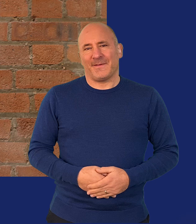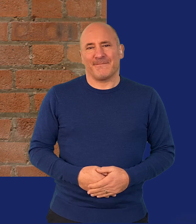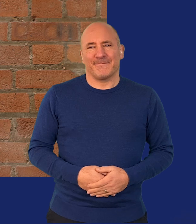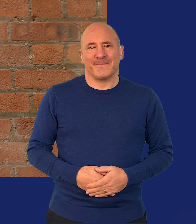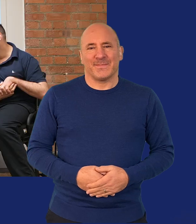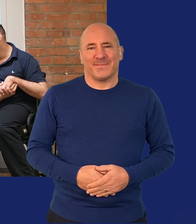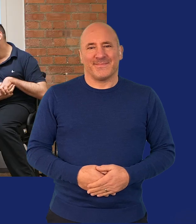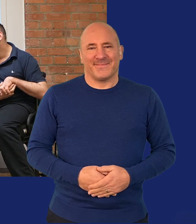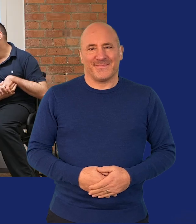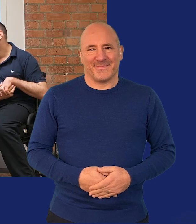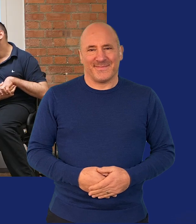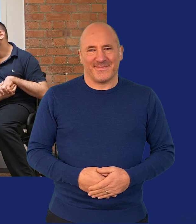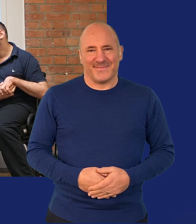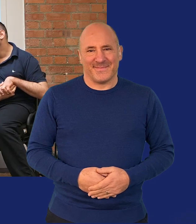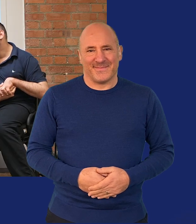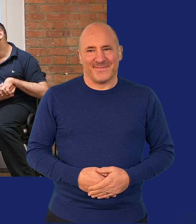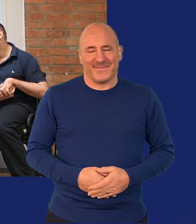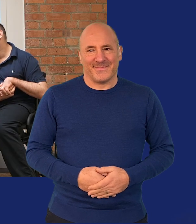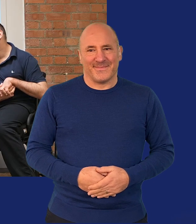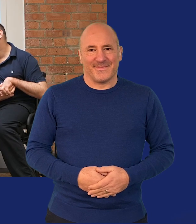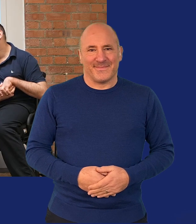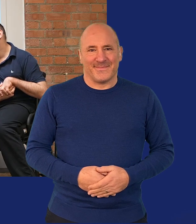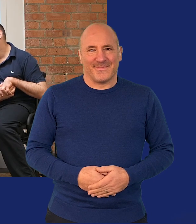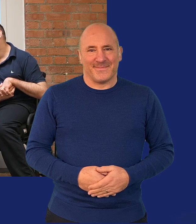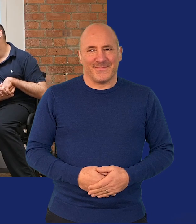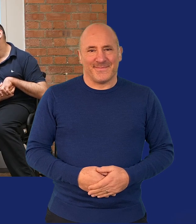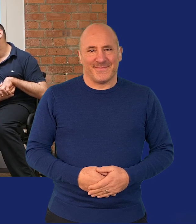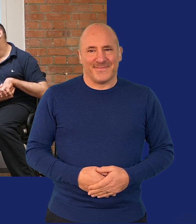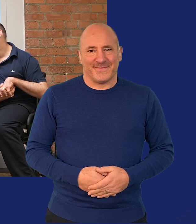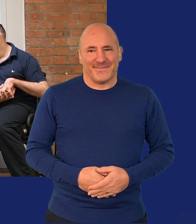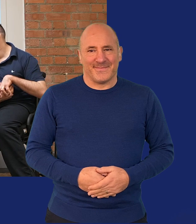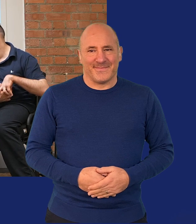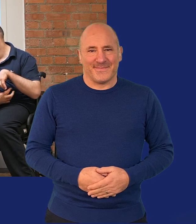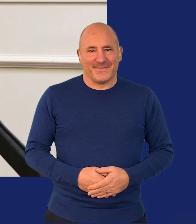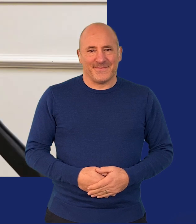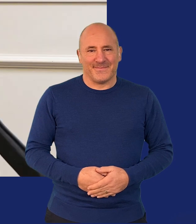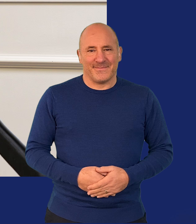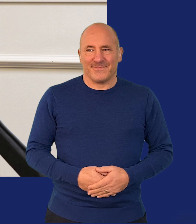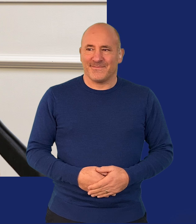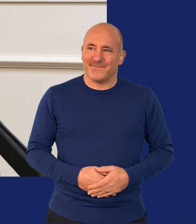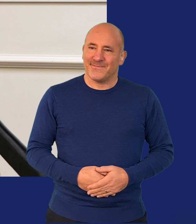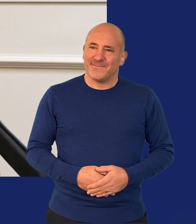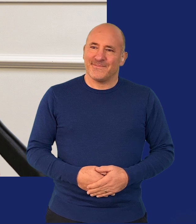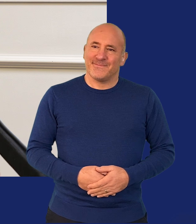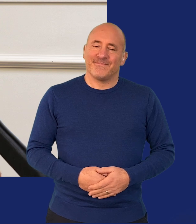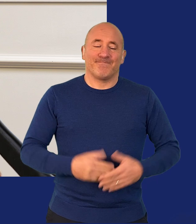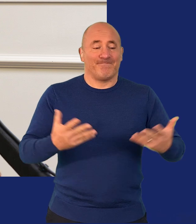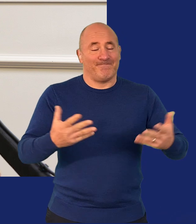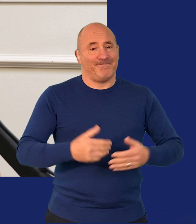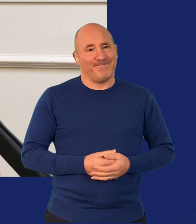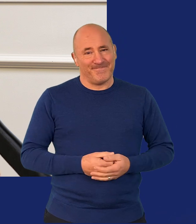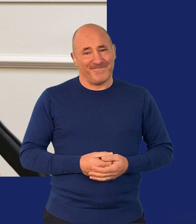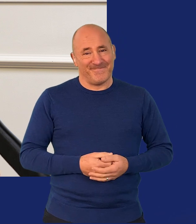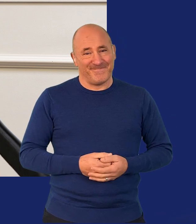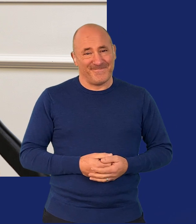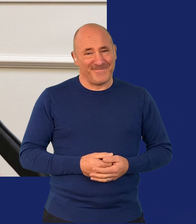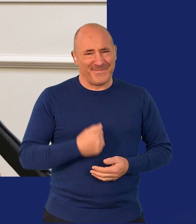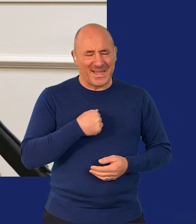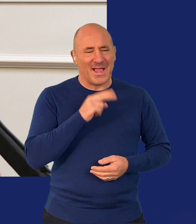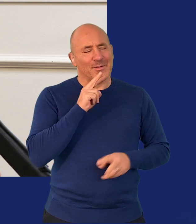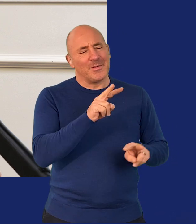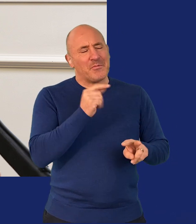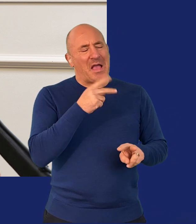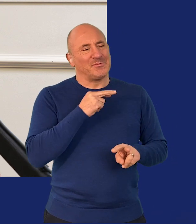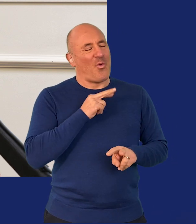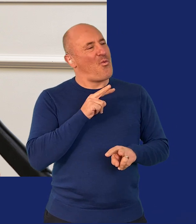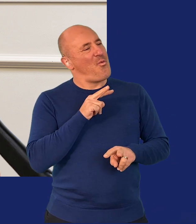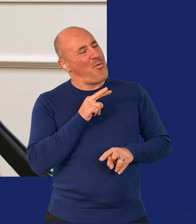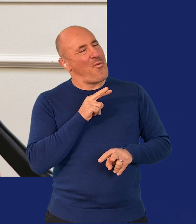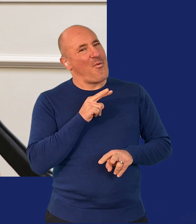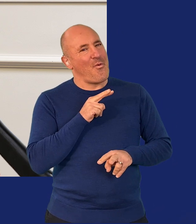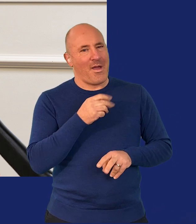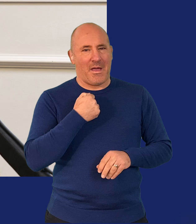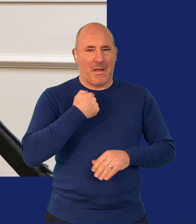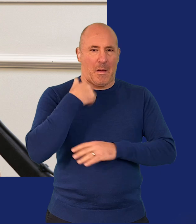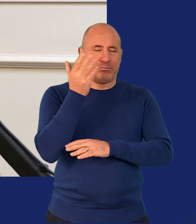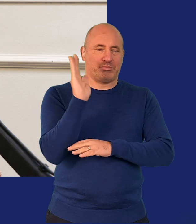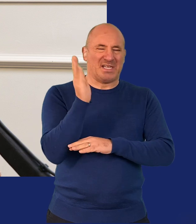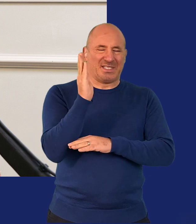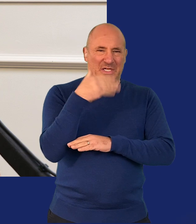joining me, um, like as someone that's certainly guilty of putting a lot of